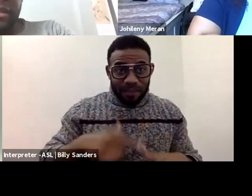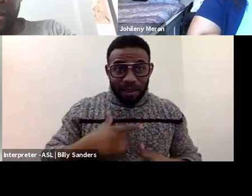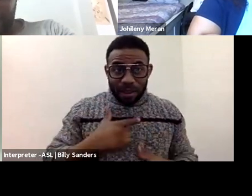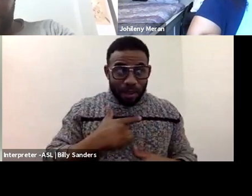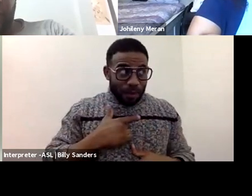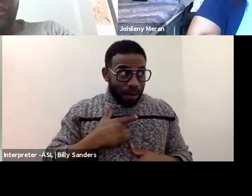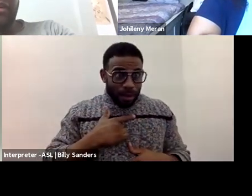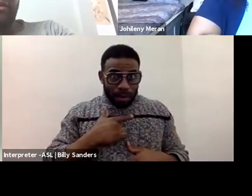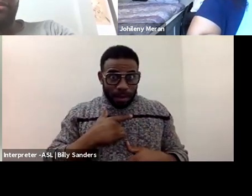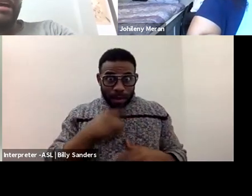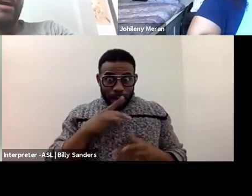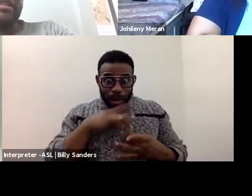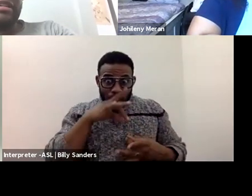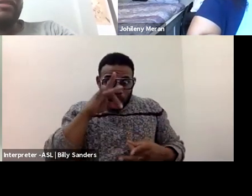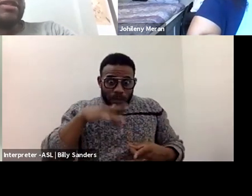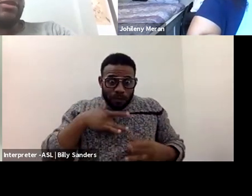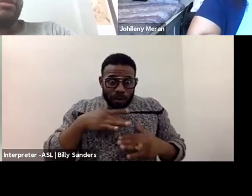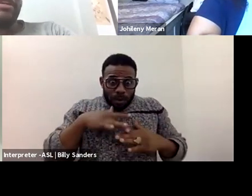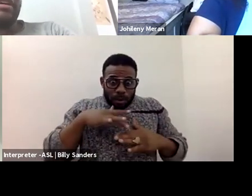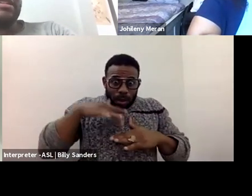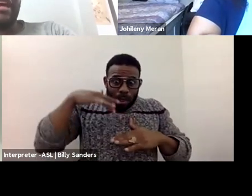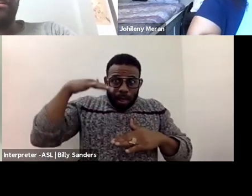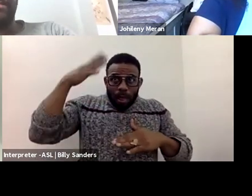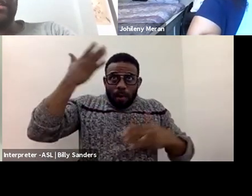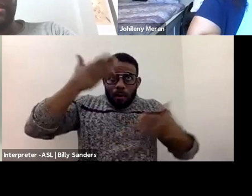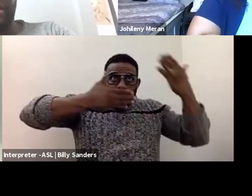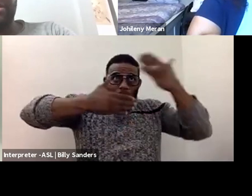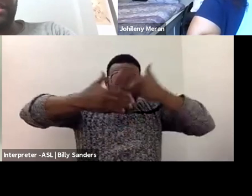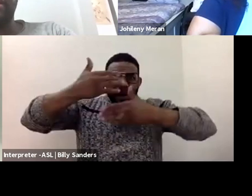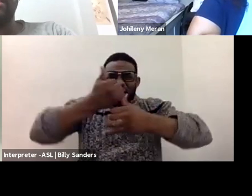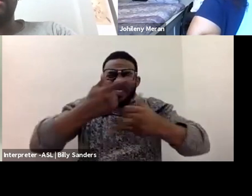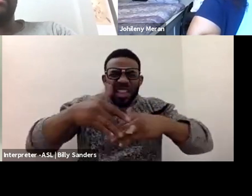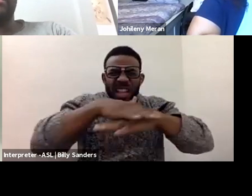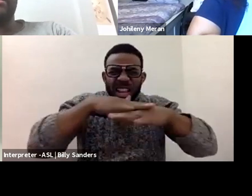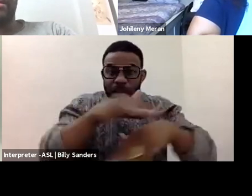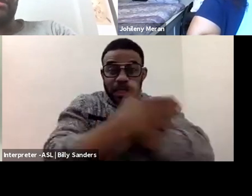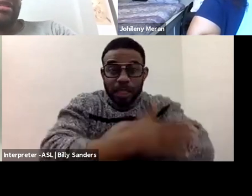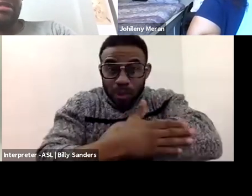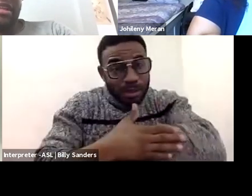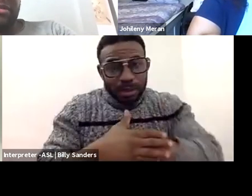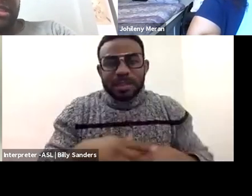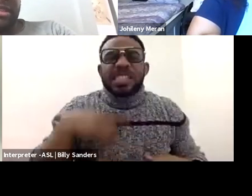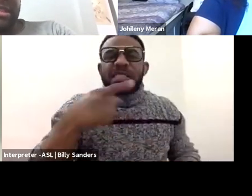Like you feel beyond invisible because everything in this country tells you that you shouldn't